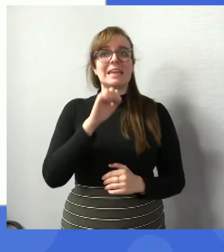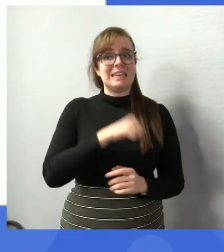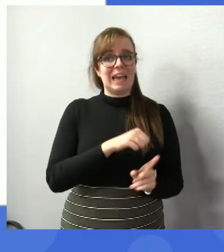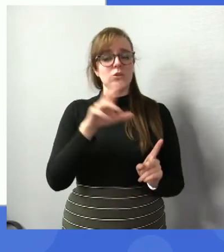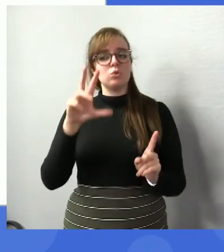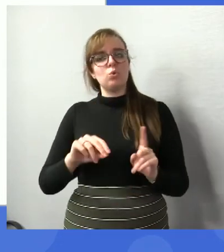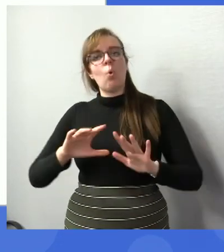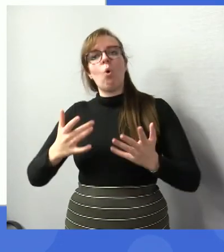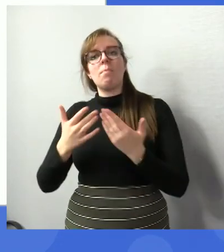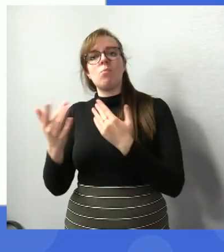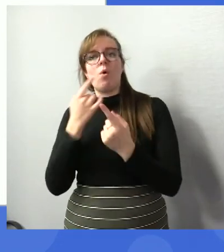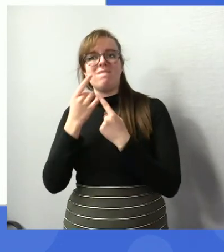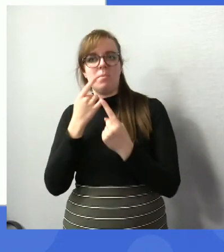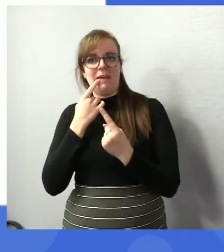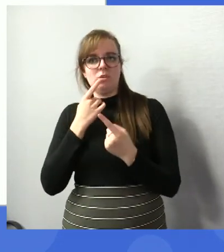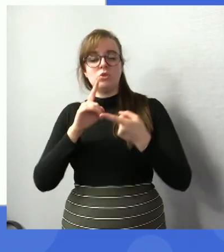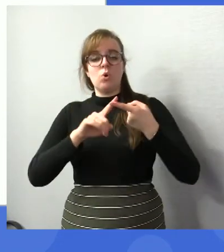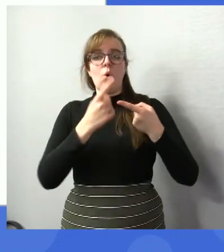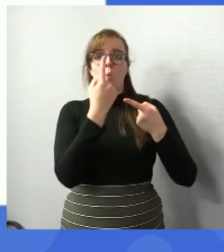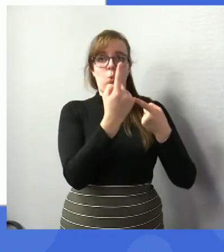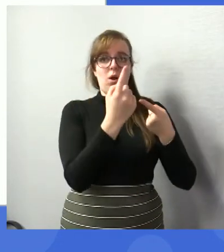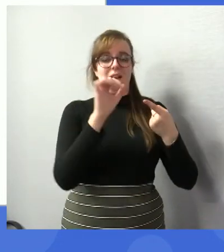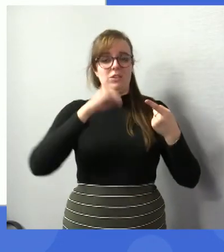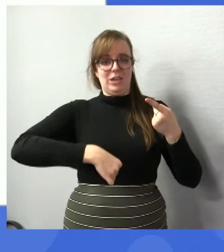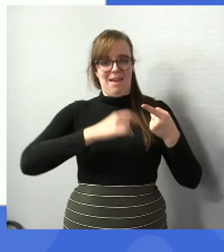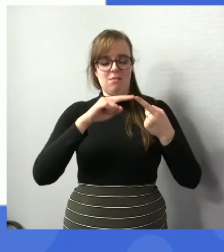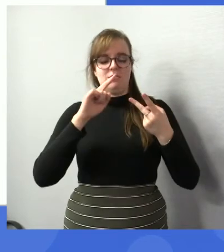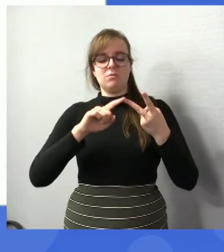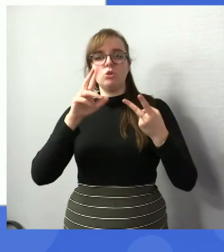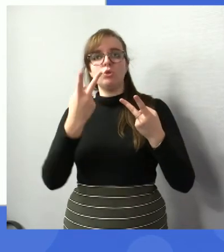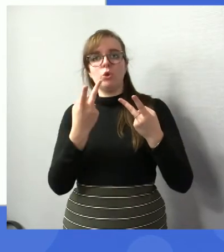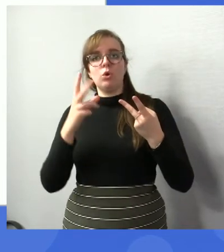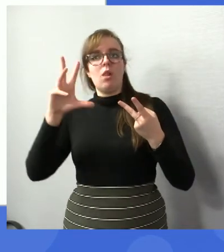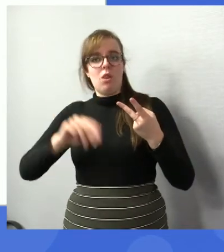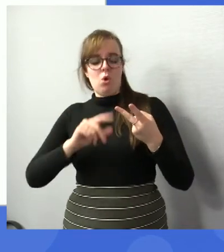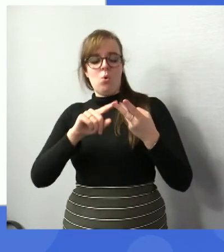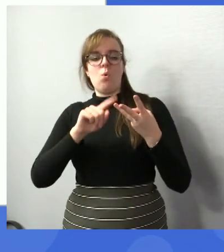information so yes is one two four no three for more information to be brought